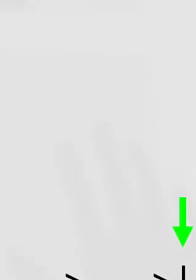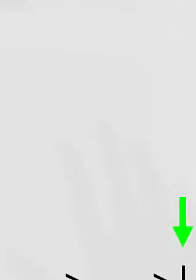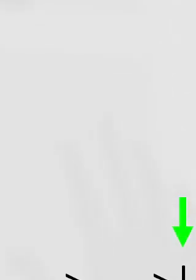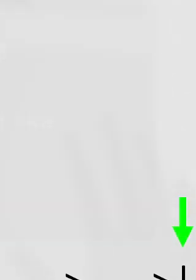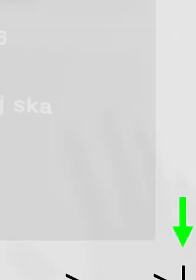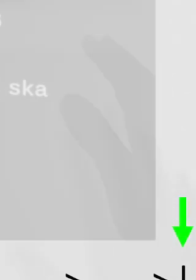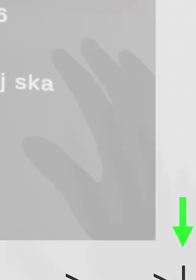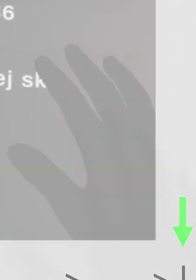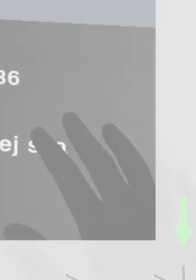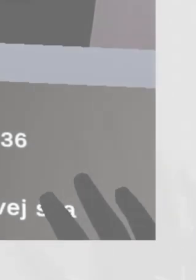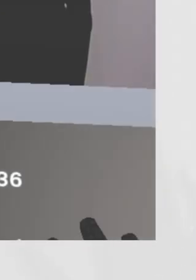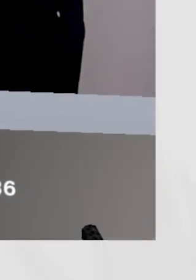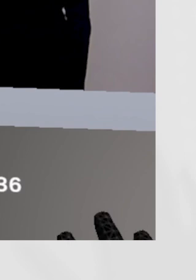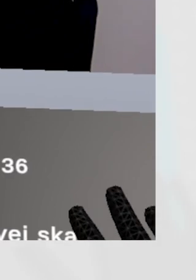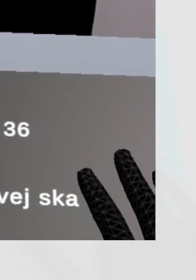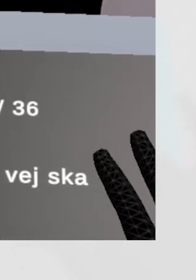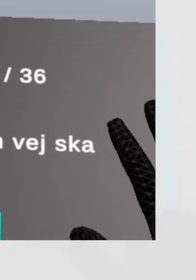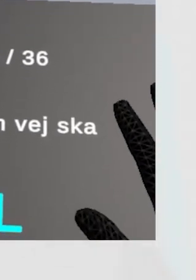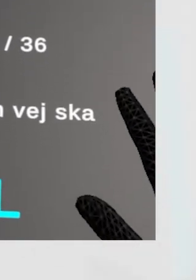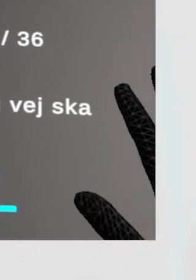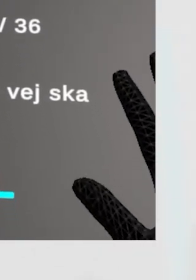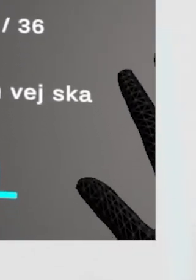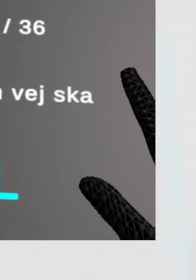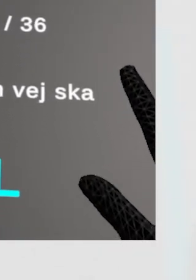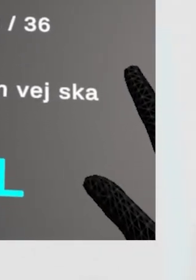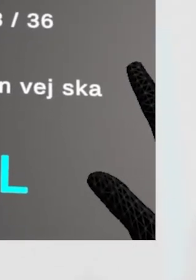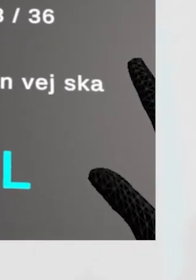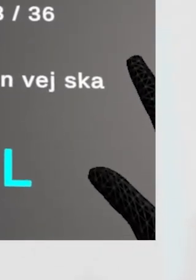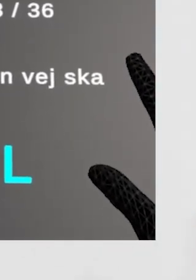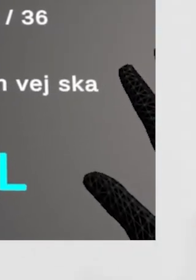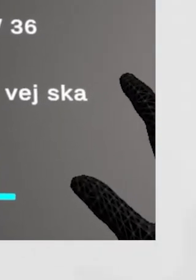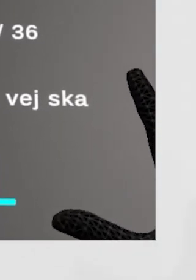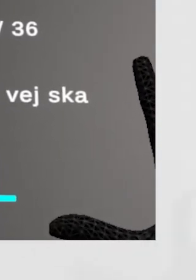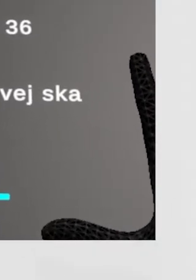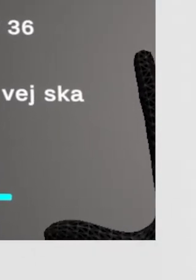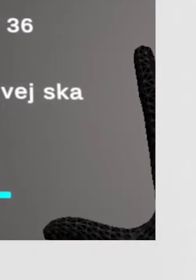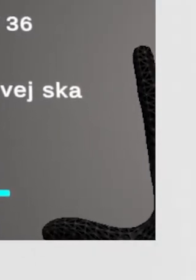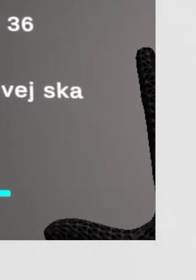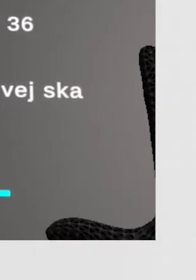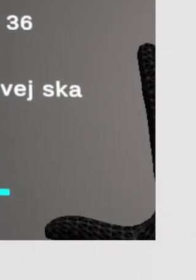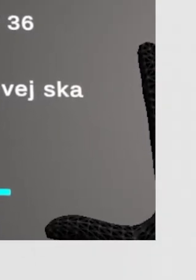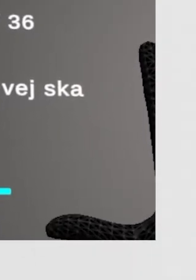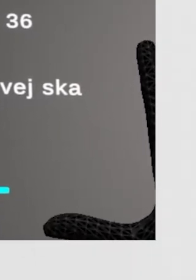The purpose of the LM is to contribute knowledge about the spelling context to the final prediction.